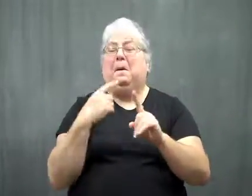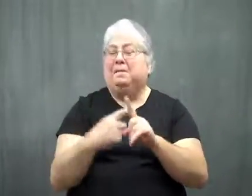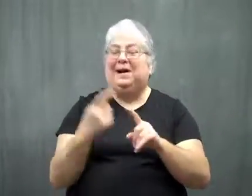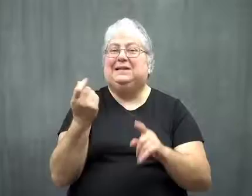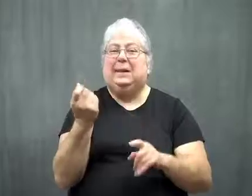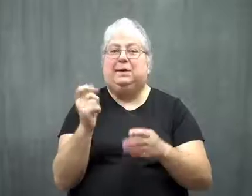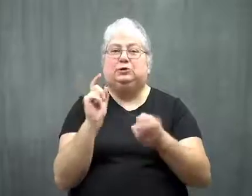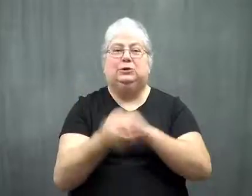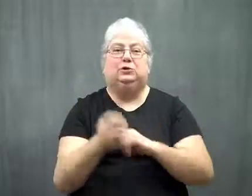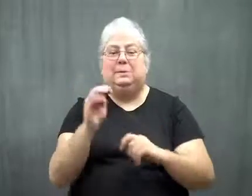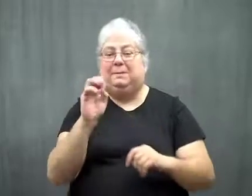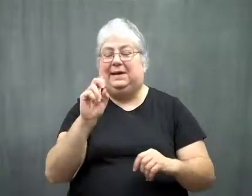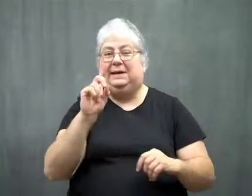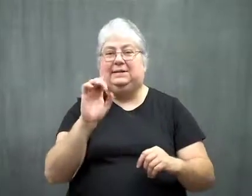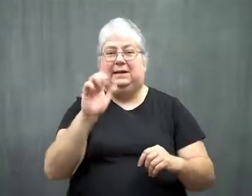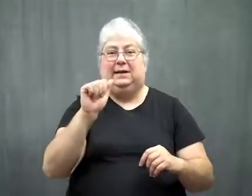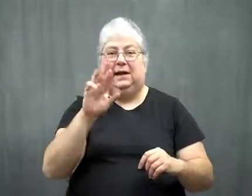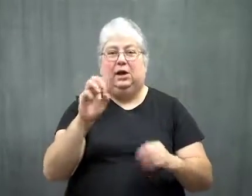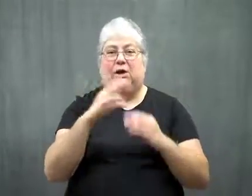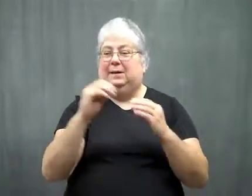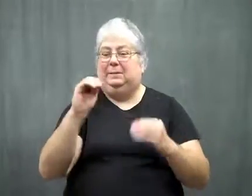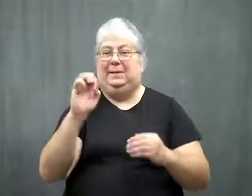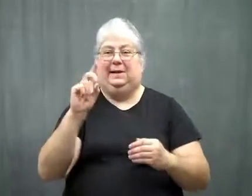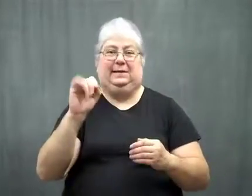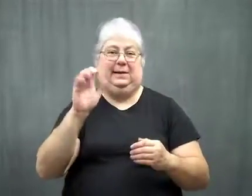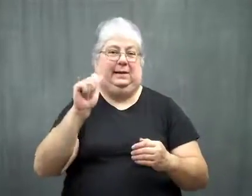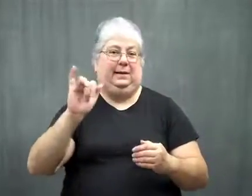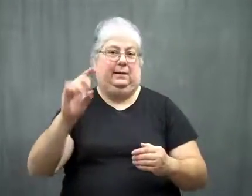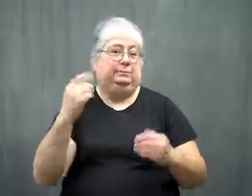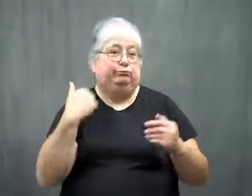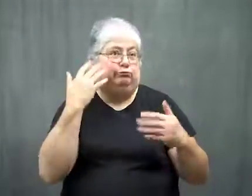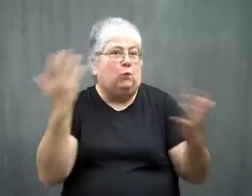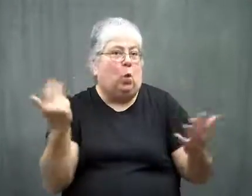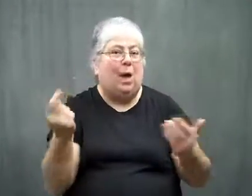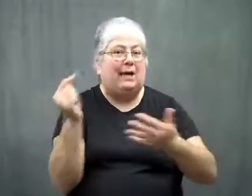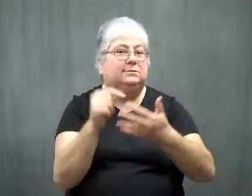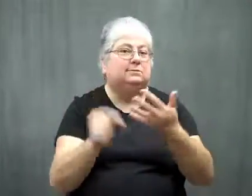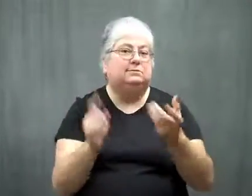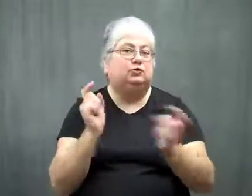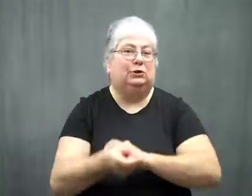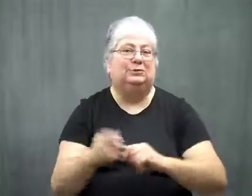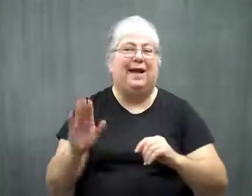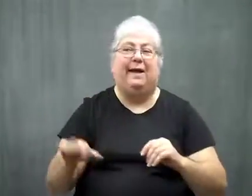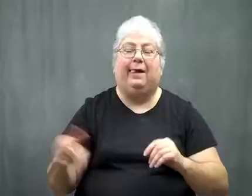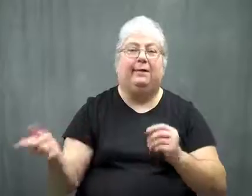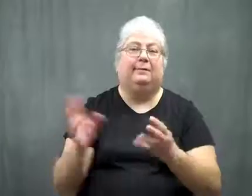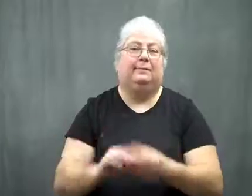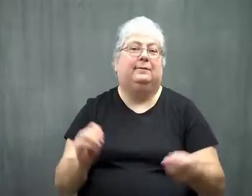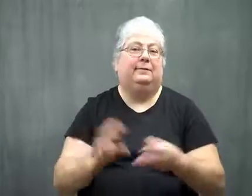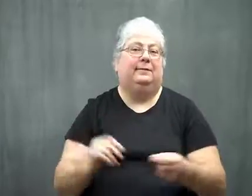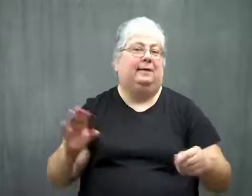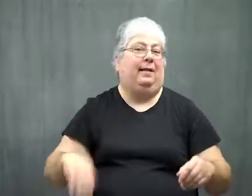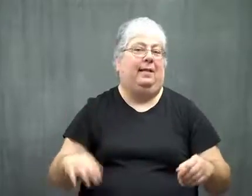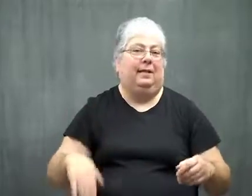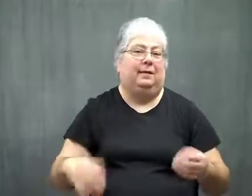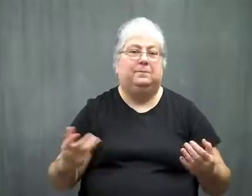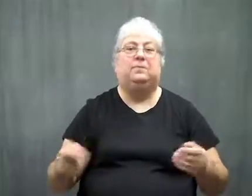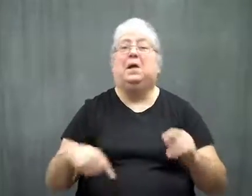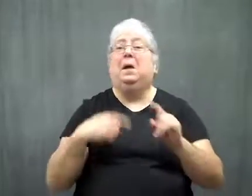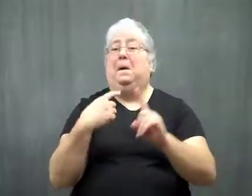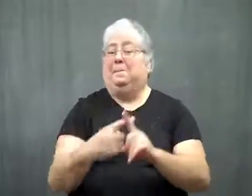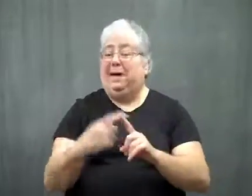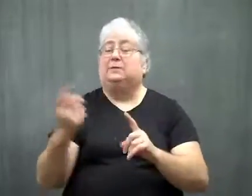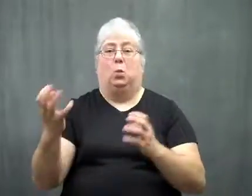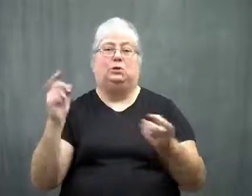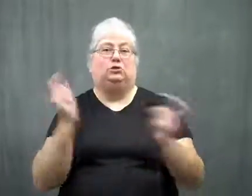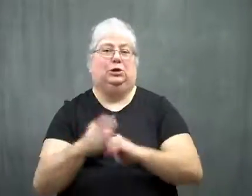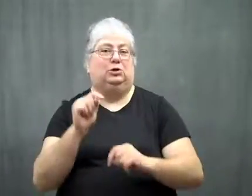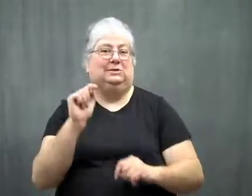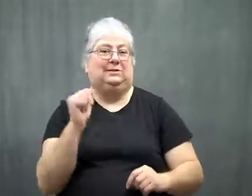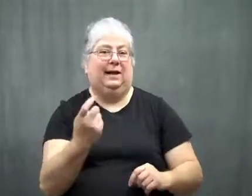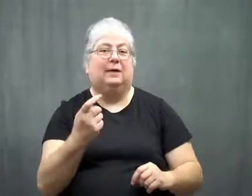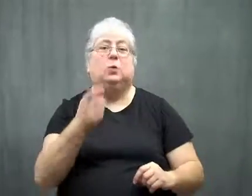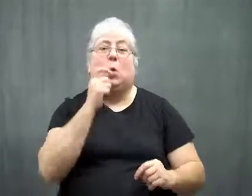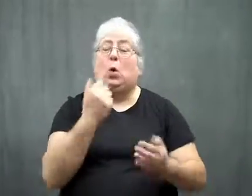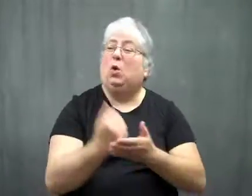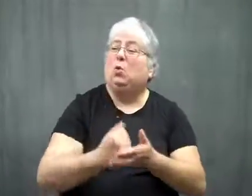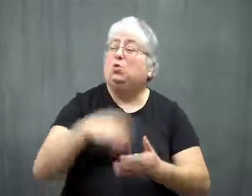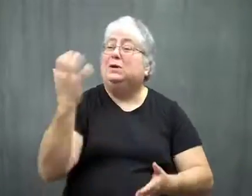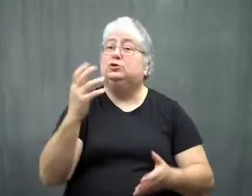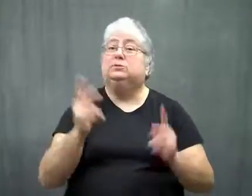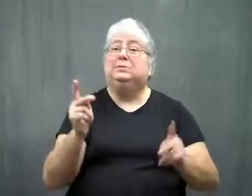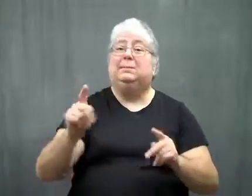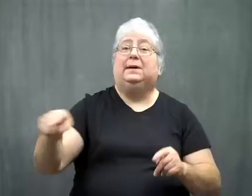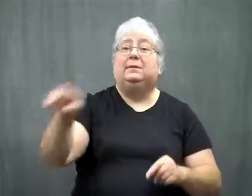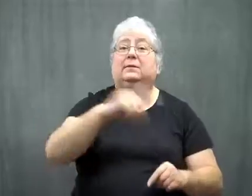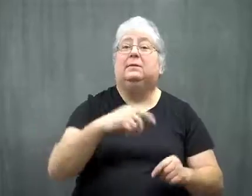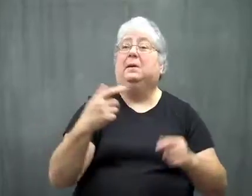There will be some changes to Medicare and Medicaid. I don't know what, as he hasn't said yet.